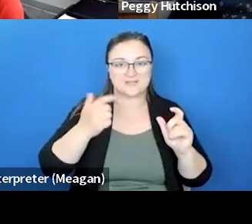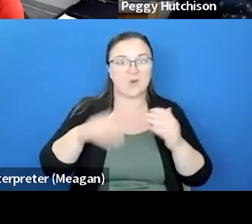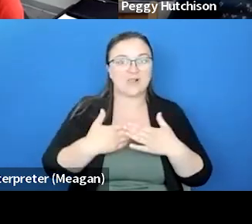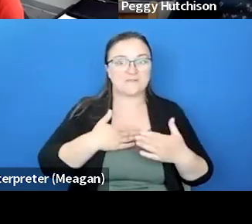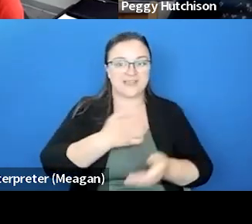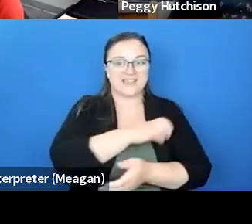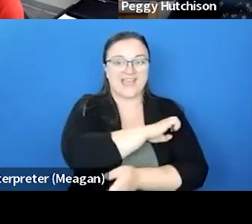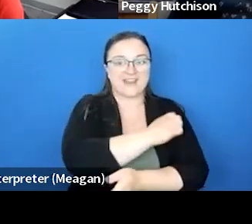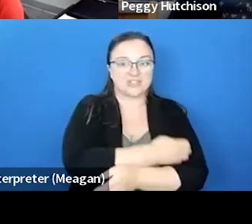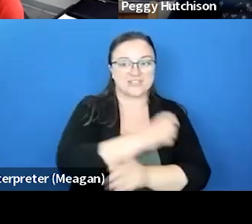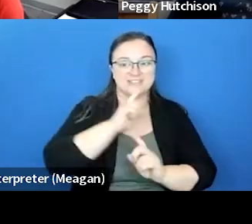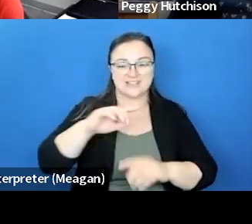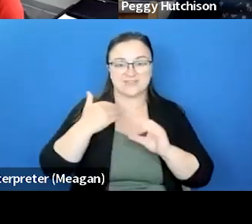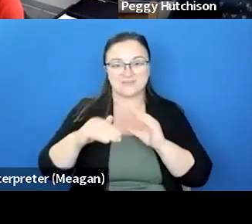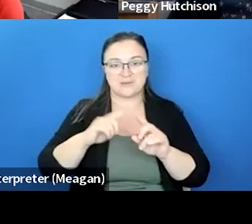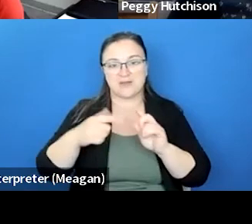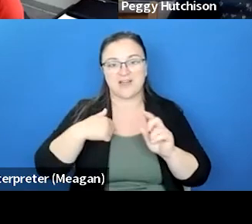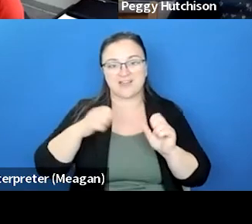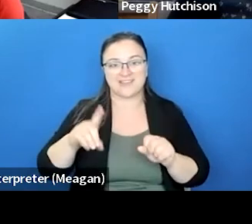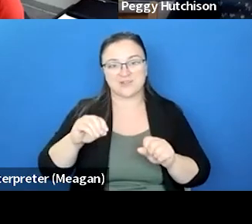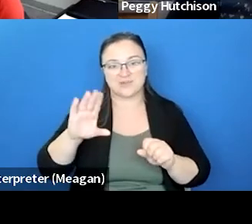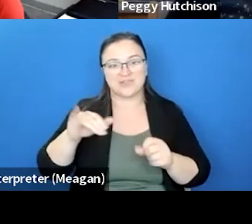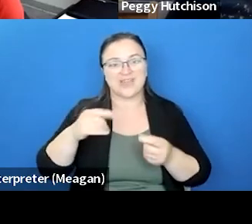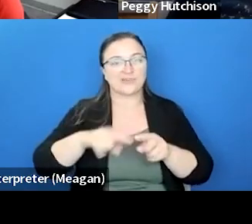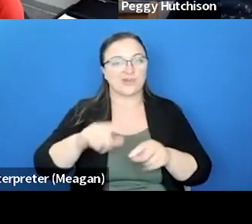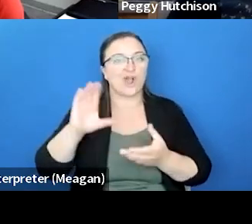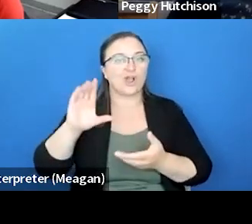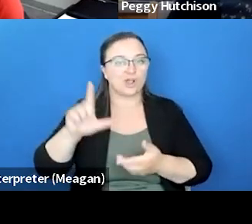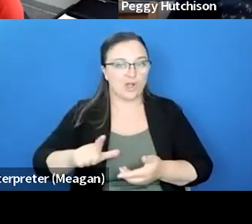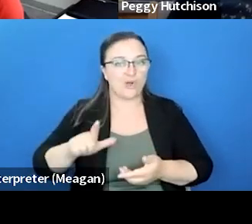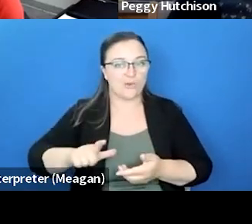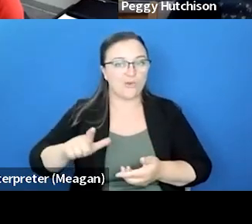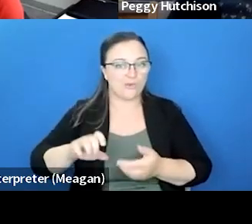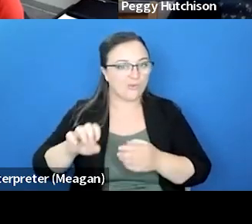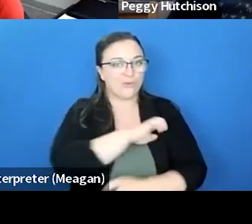when that's probably something I could do in one of those low energy times that Laura talks about, but that's the email answering.